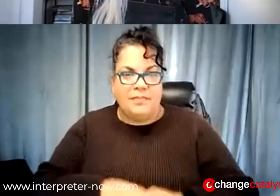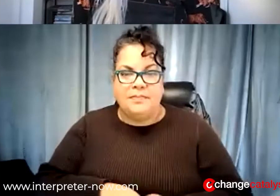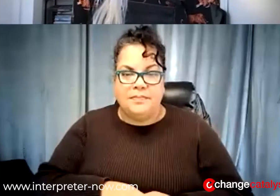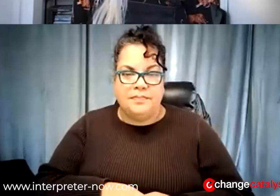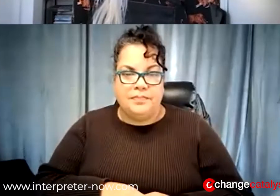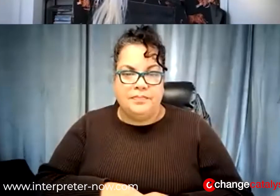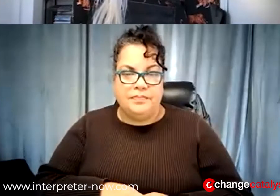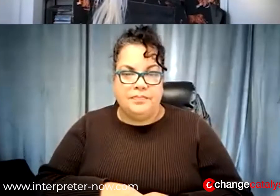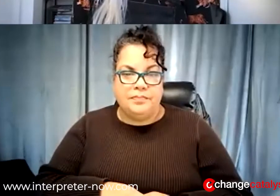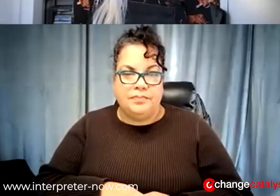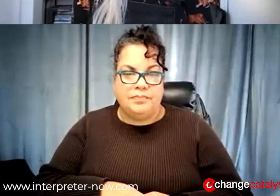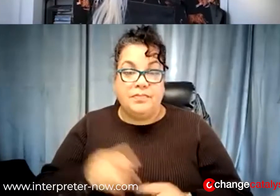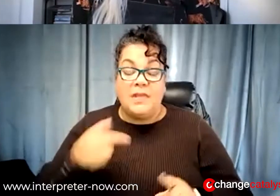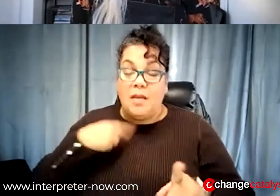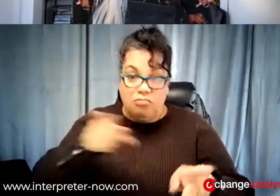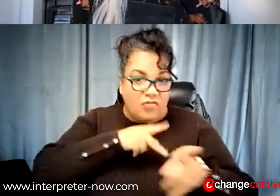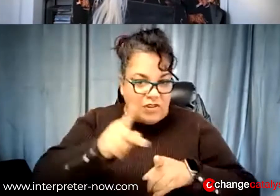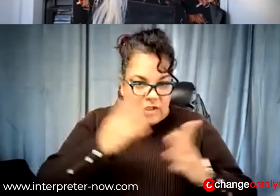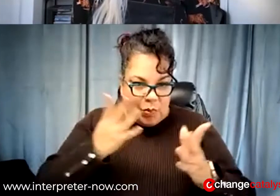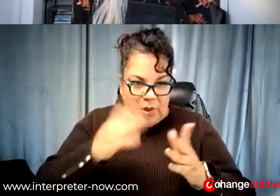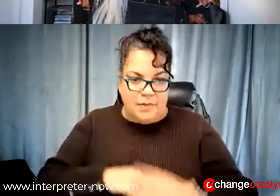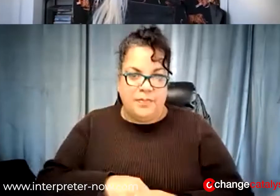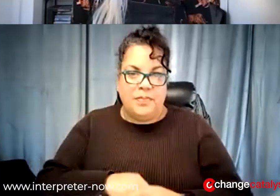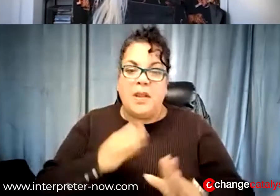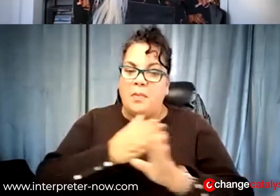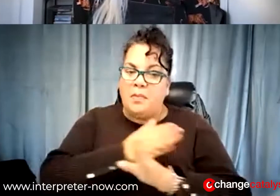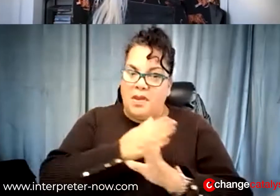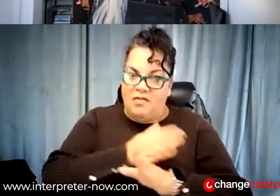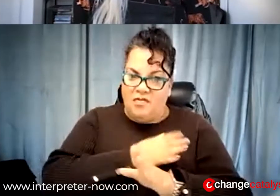And so, I guess professionally, before doing OwnTrail, I was at Zillow for 15 years.